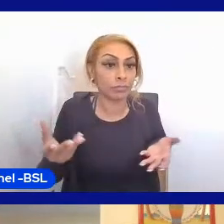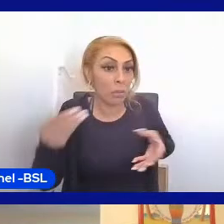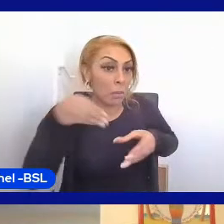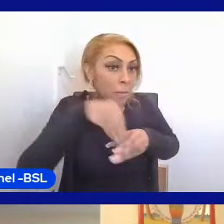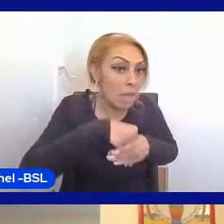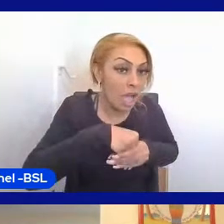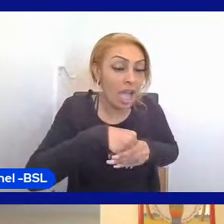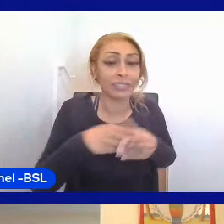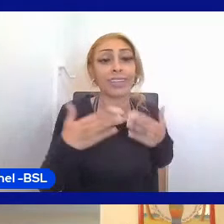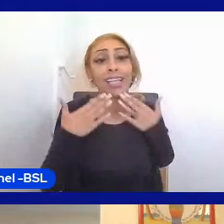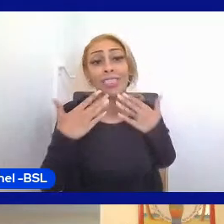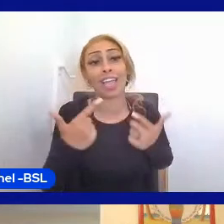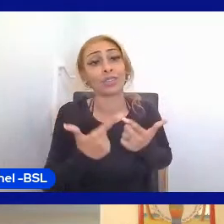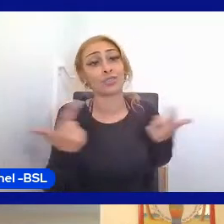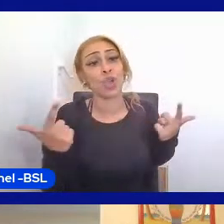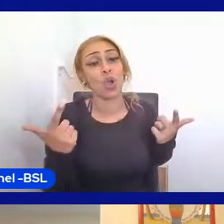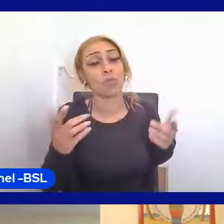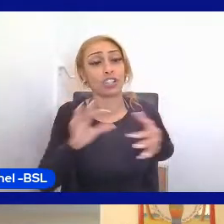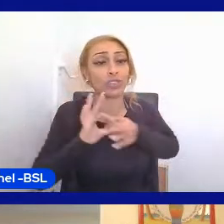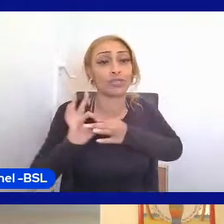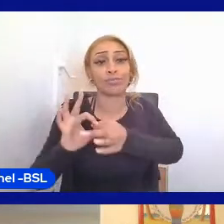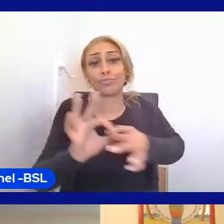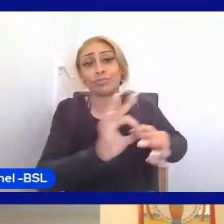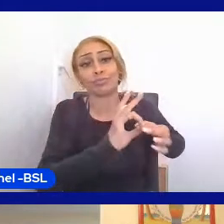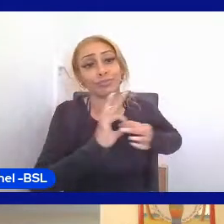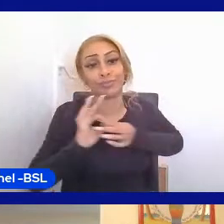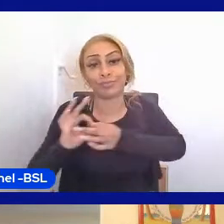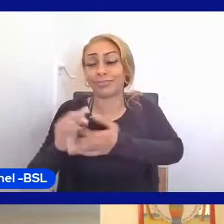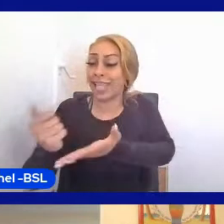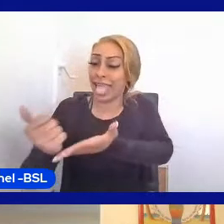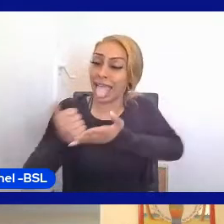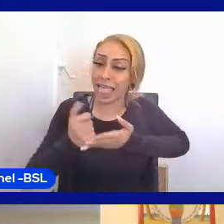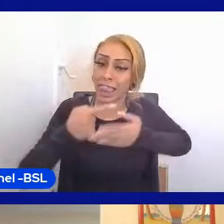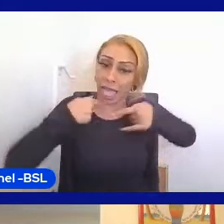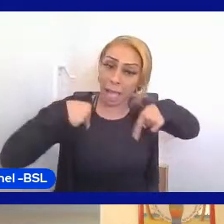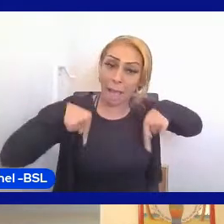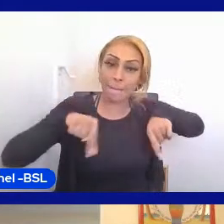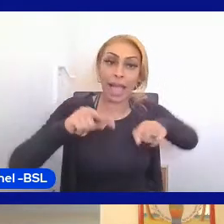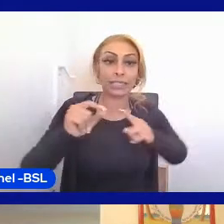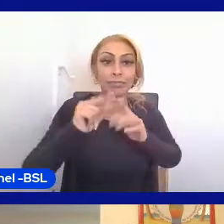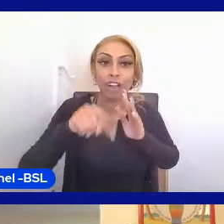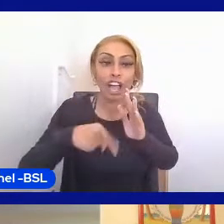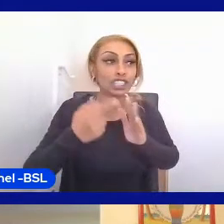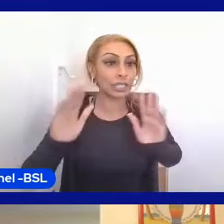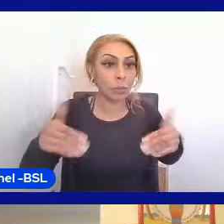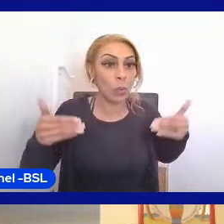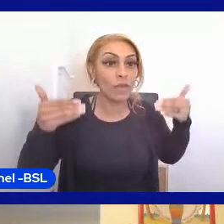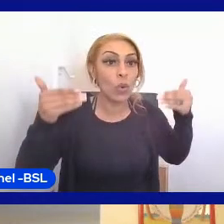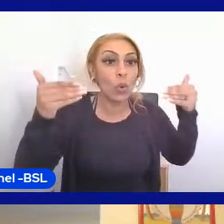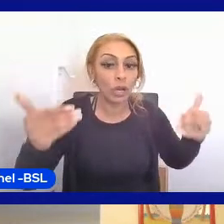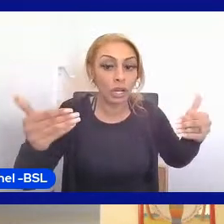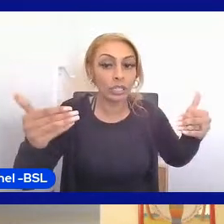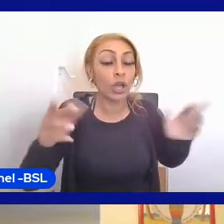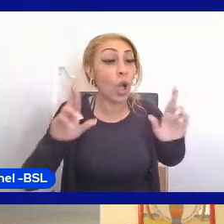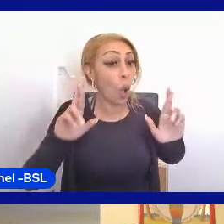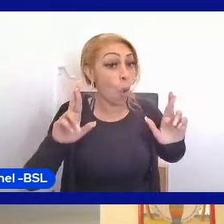I am very proud of that so I would like to find a way to carry that forward and I'm open to